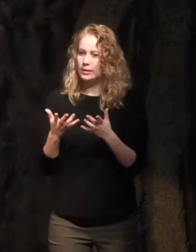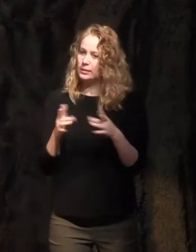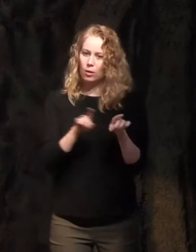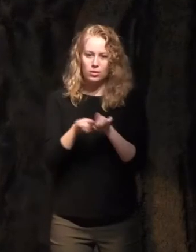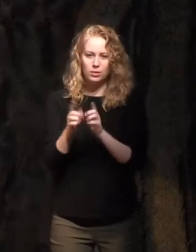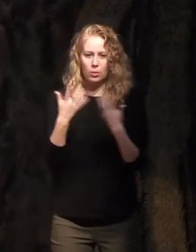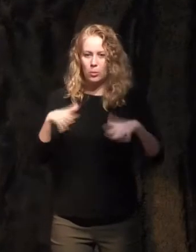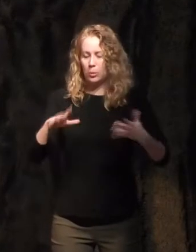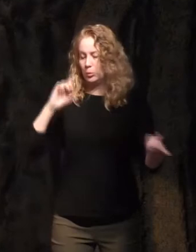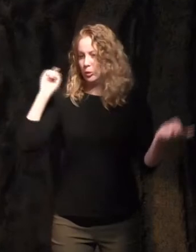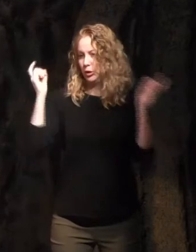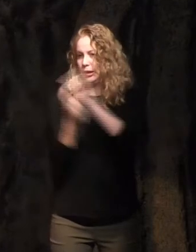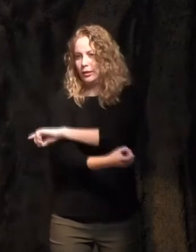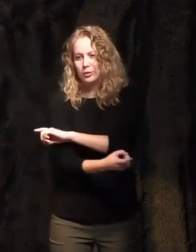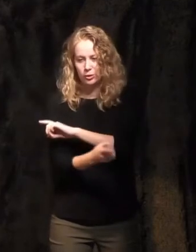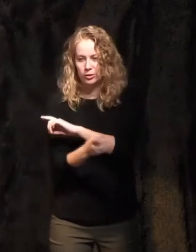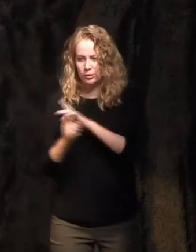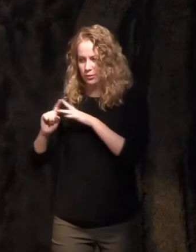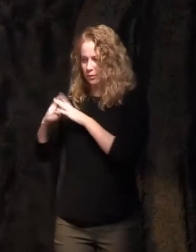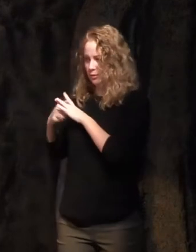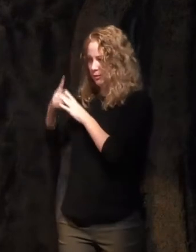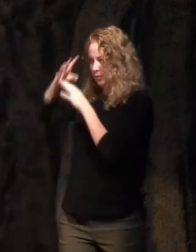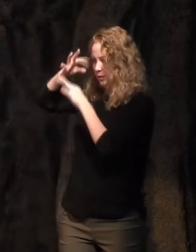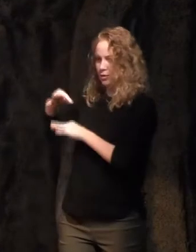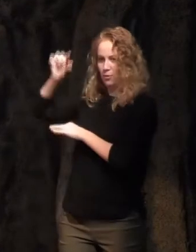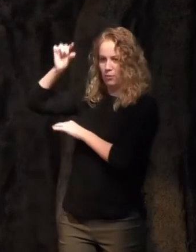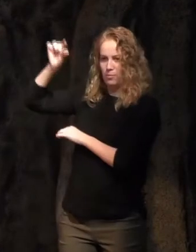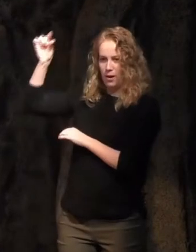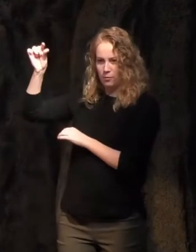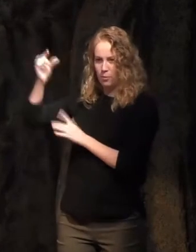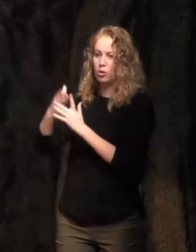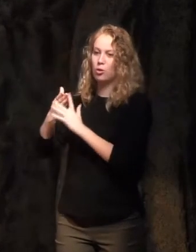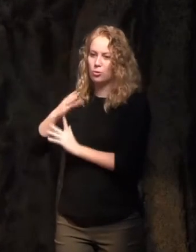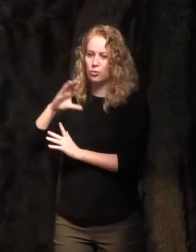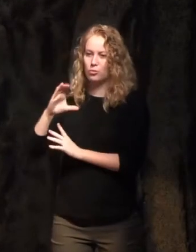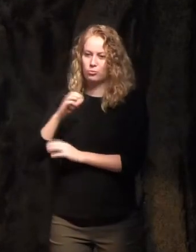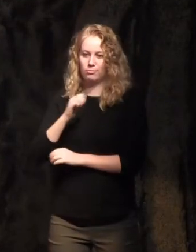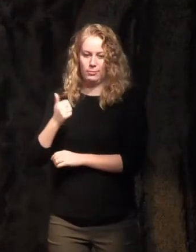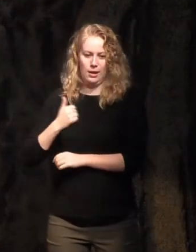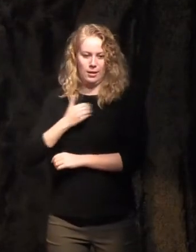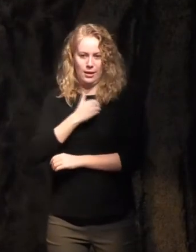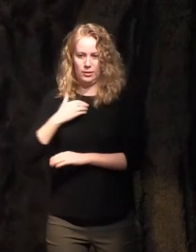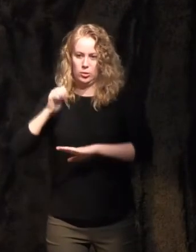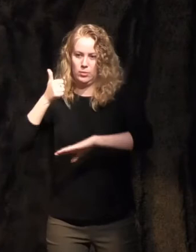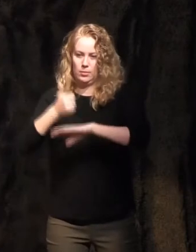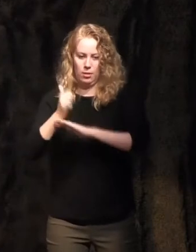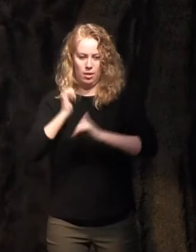as it has ever been, since the original decision by government through the Canada Council to establish a theater culture in this country